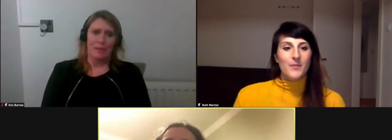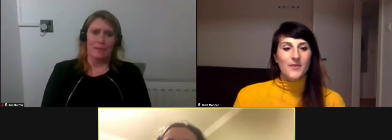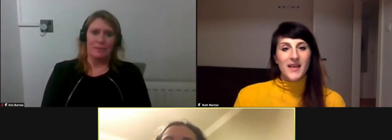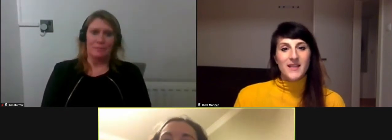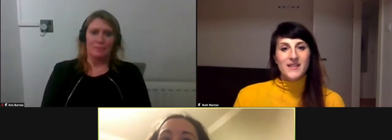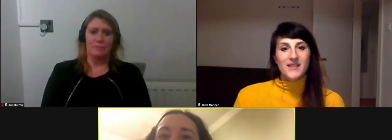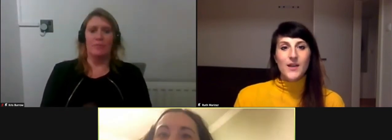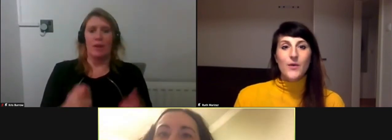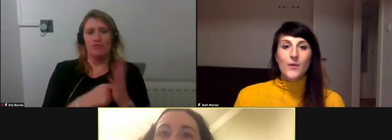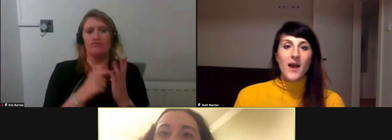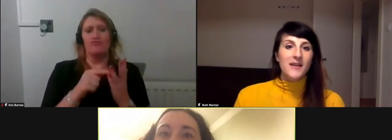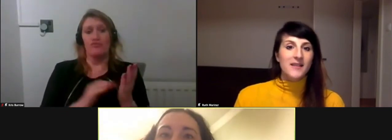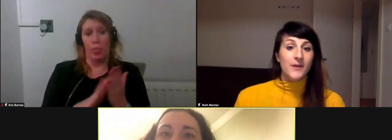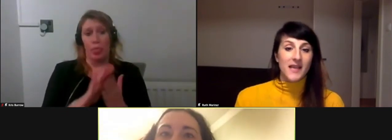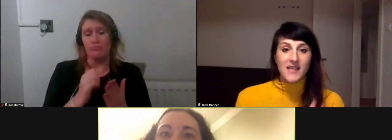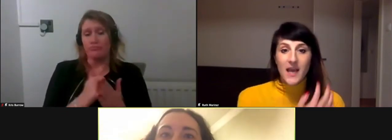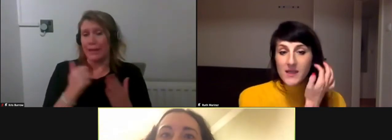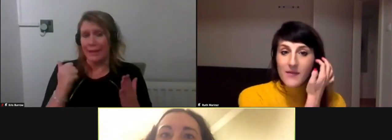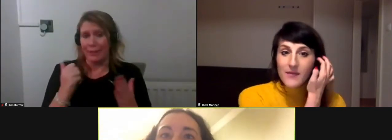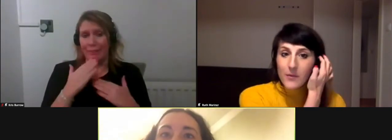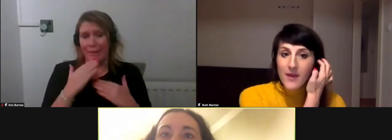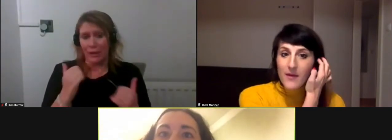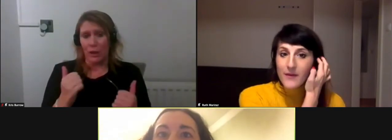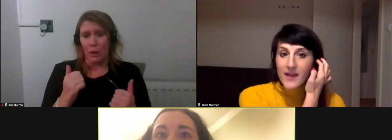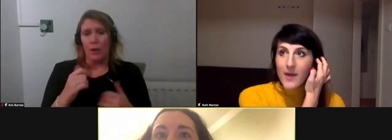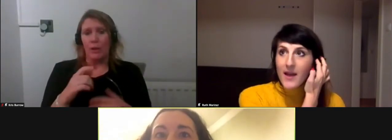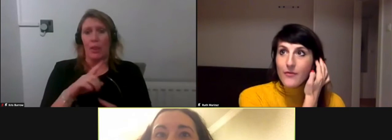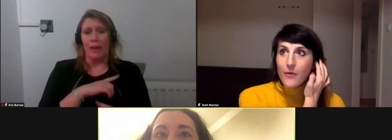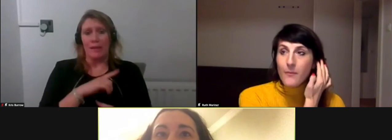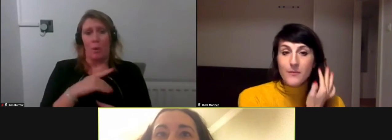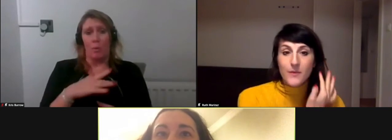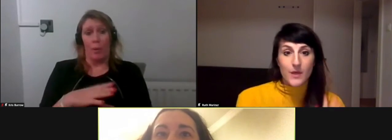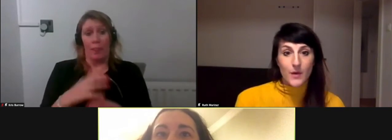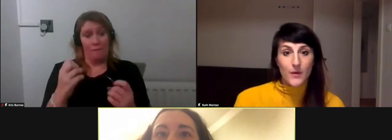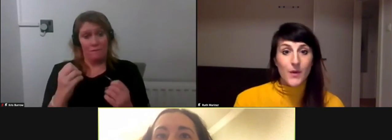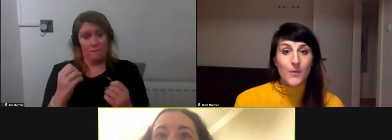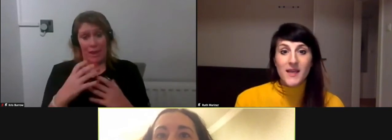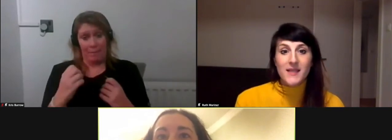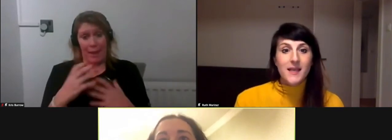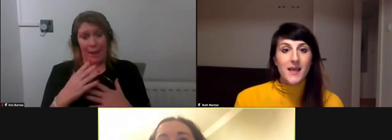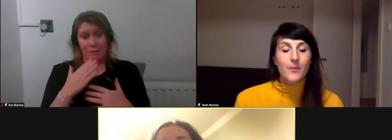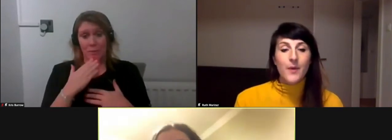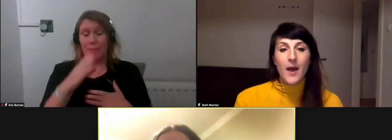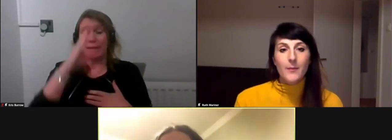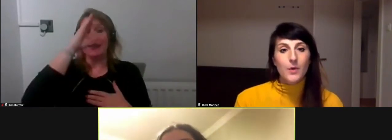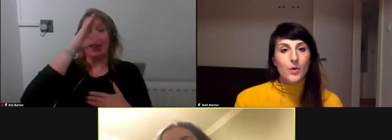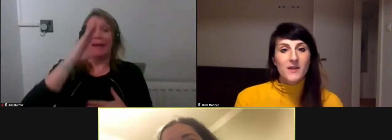Yeah, brilliant. So, as Chloe said, yeah we definitely want that feedback from you so please keep your